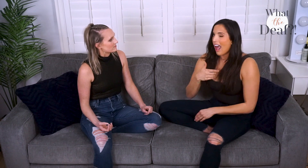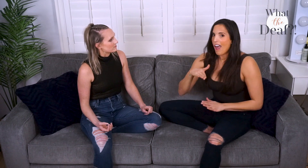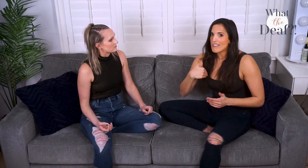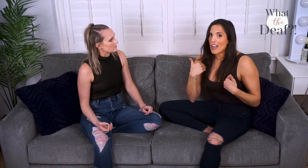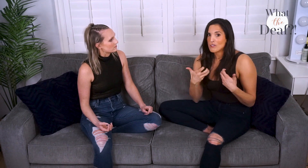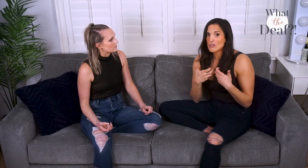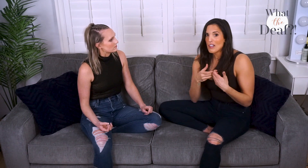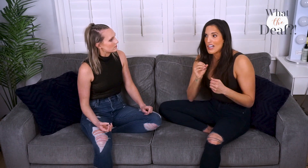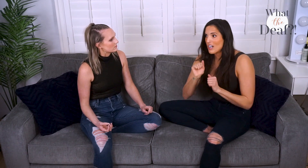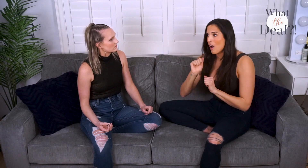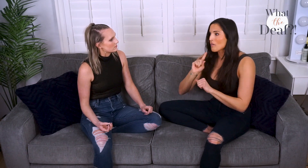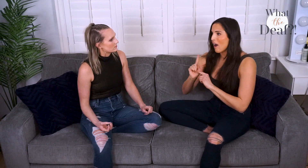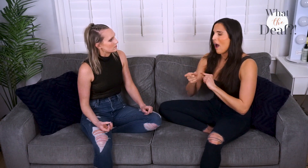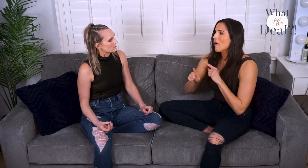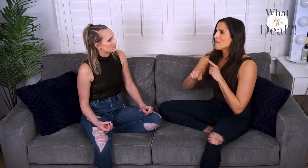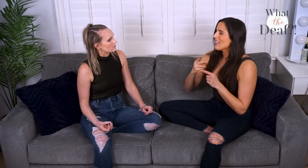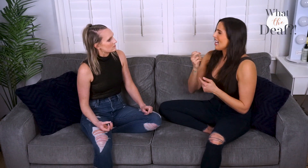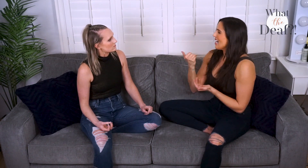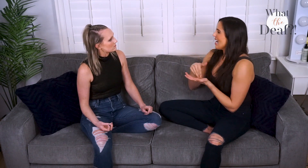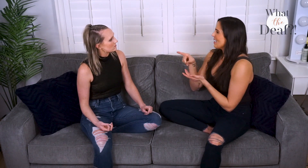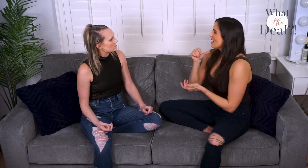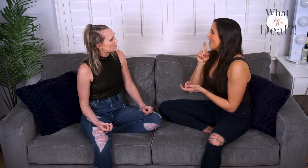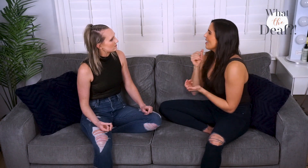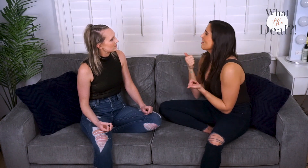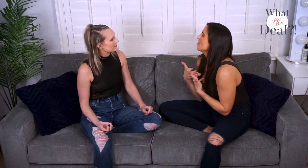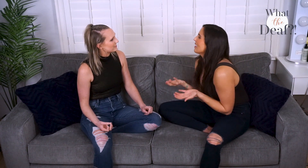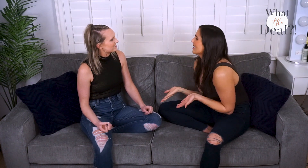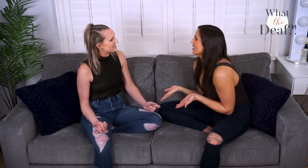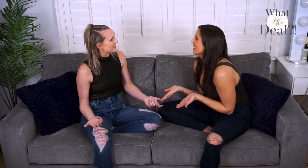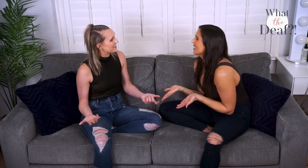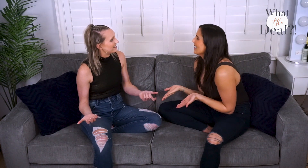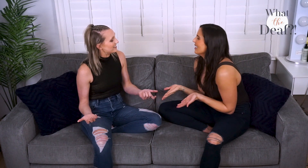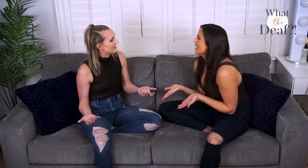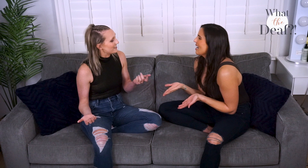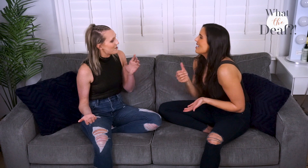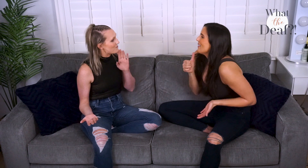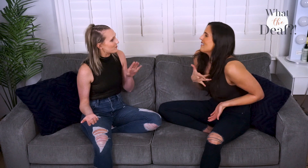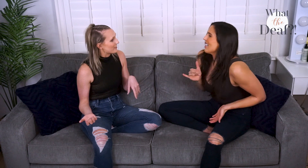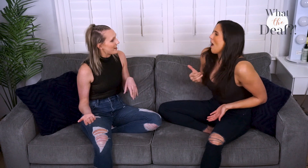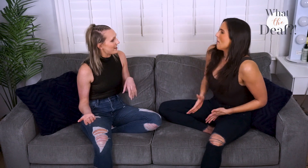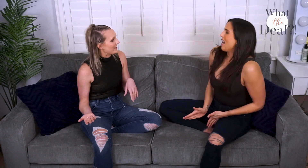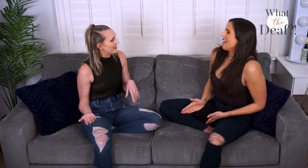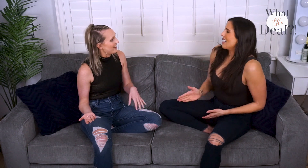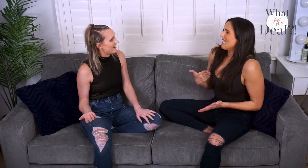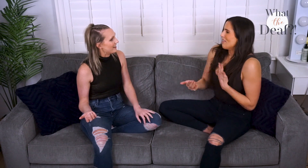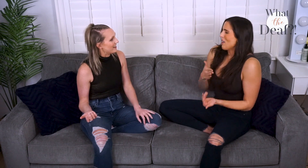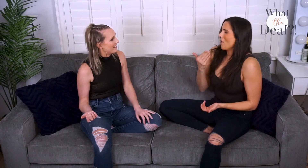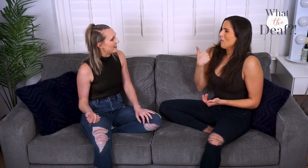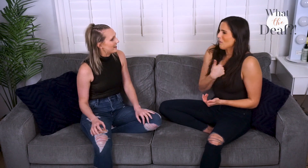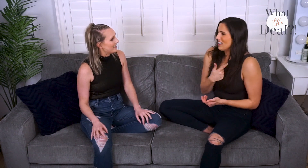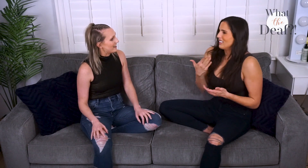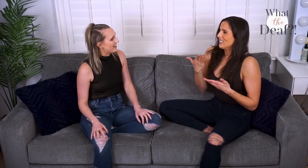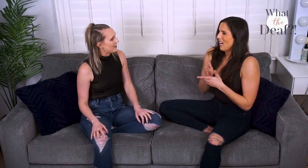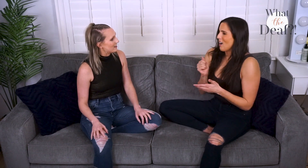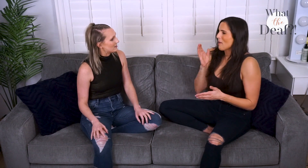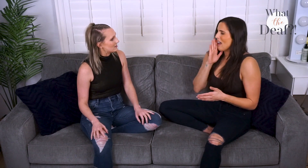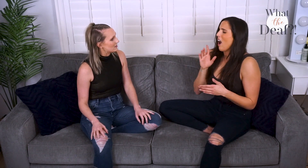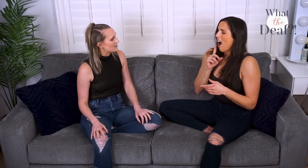and I haven't had a roommate for a while, but then again, you didn't really feel like a roommate Carly. Right? I know. It didn't feel that way, even though we shared a bed,